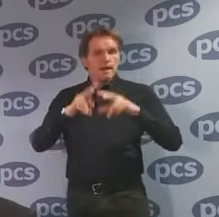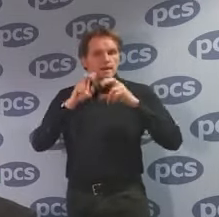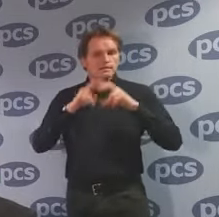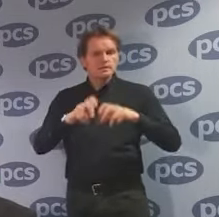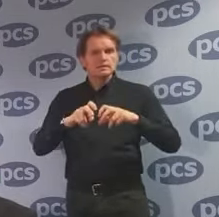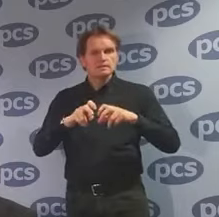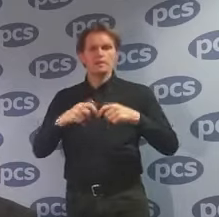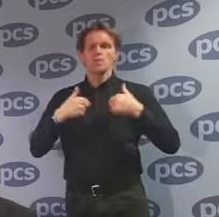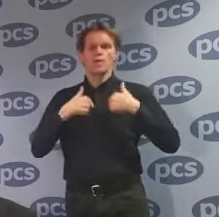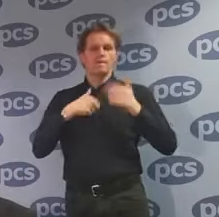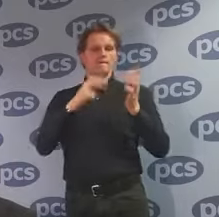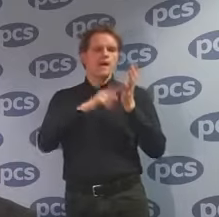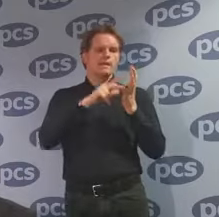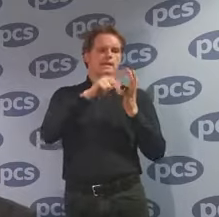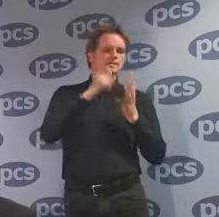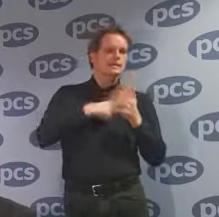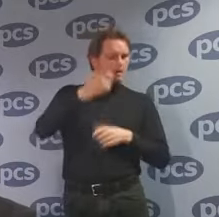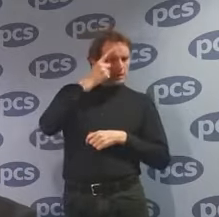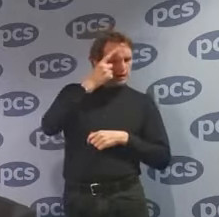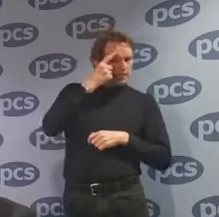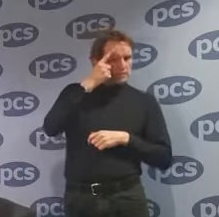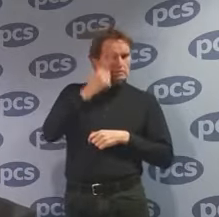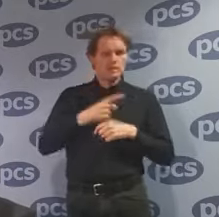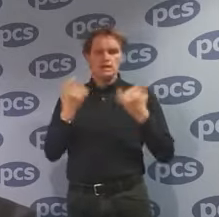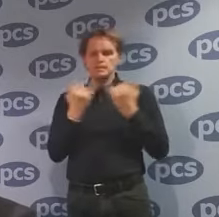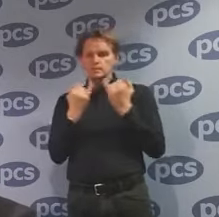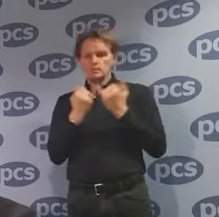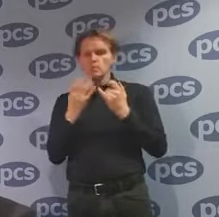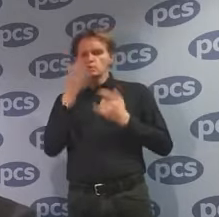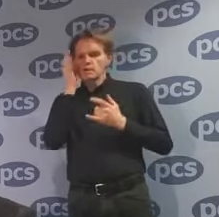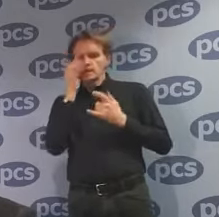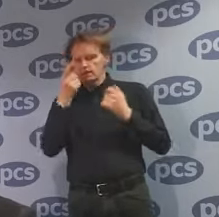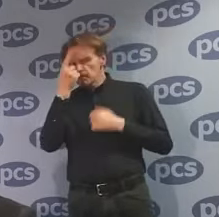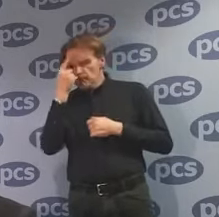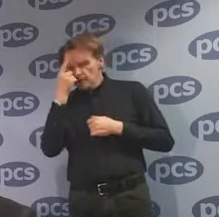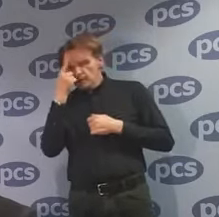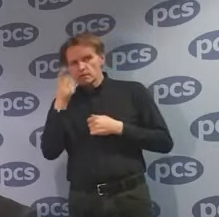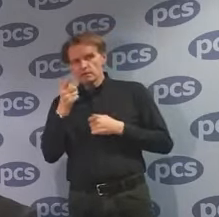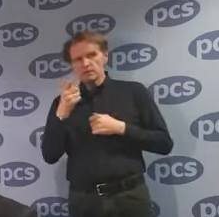will be able to think through, I'm very confident that because we will see where